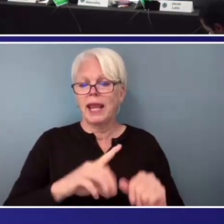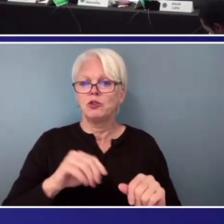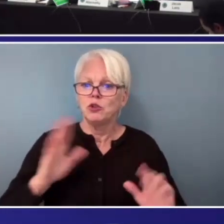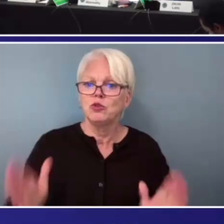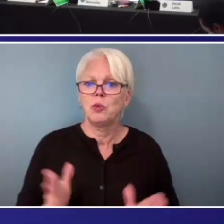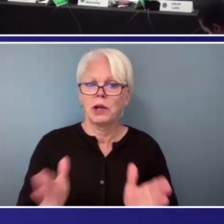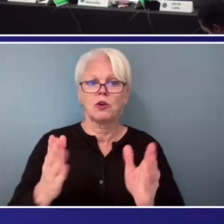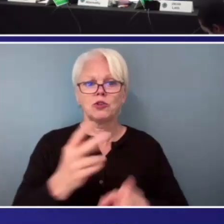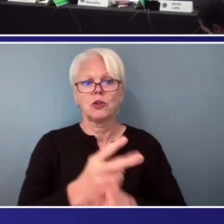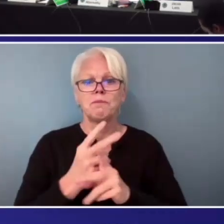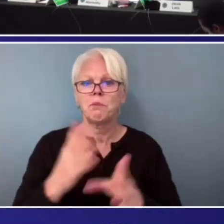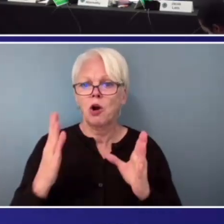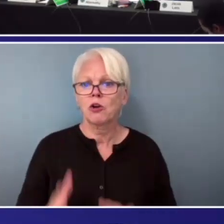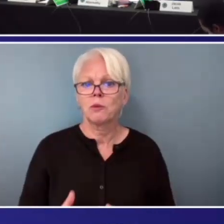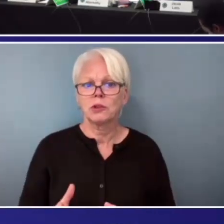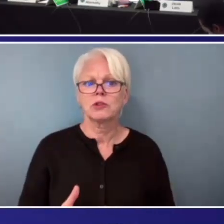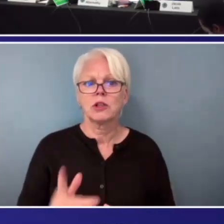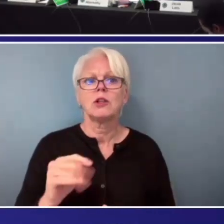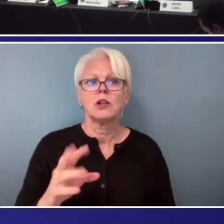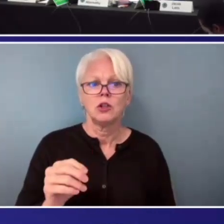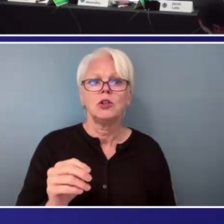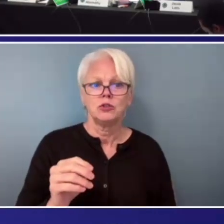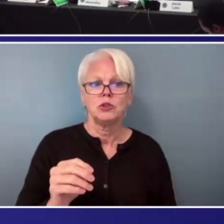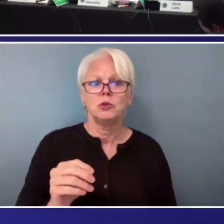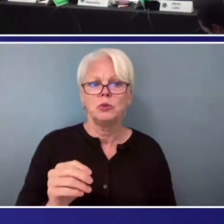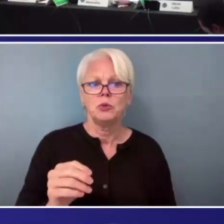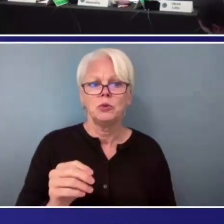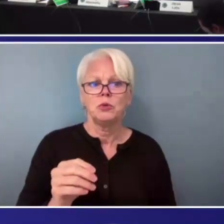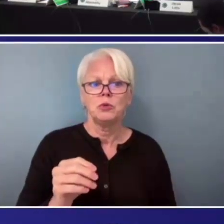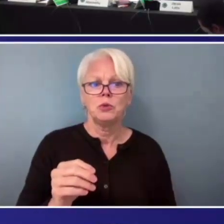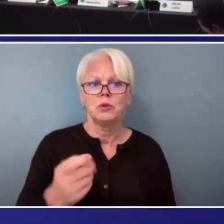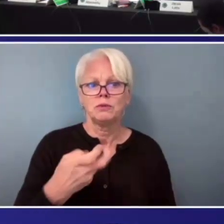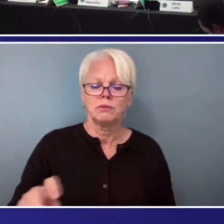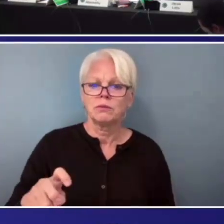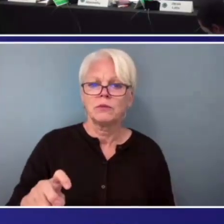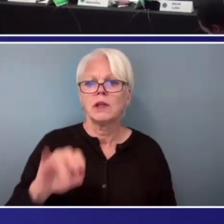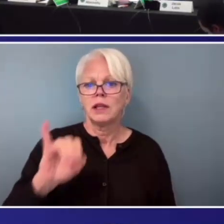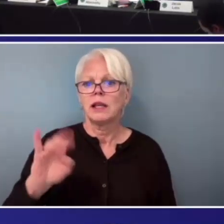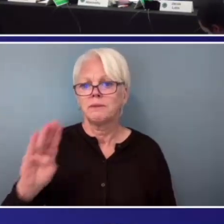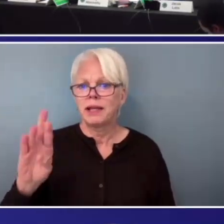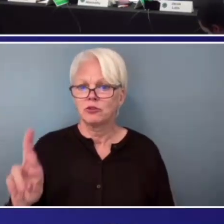to, to go into Income Based Repayment. So that's -- so we're --